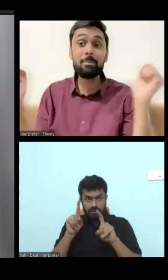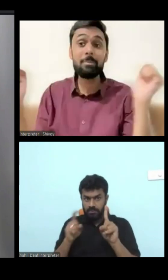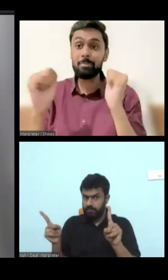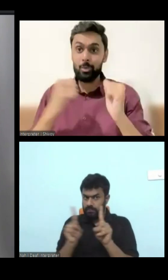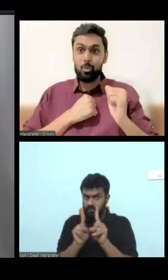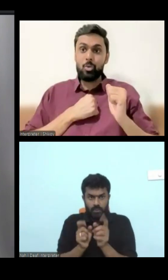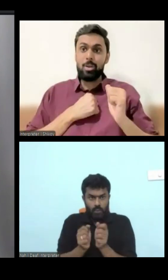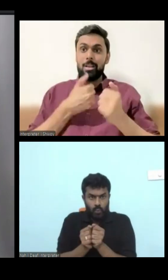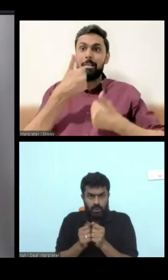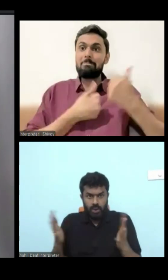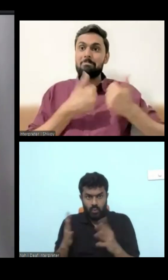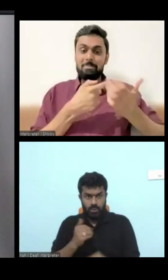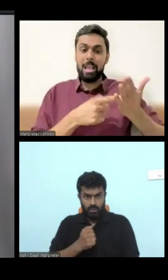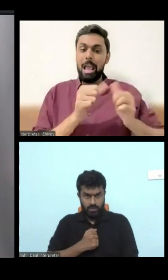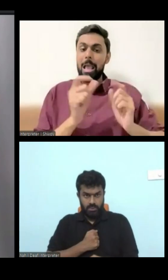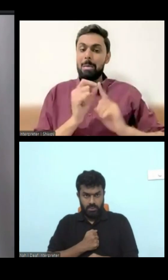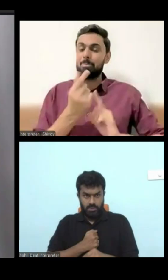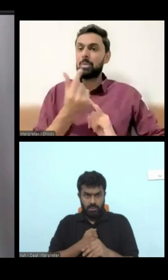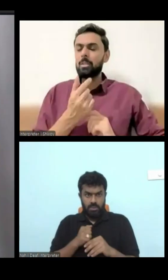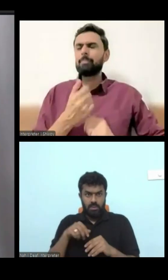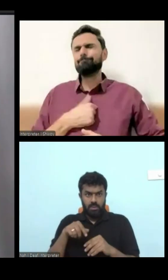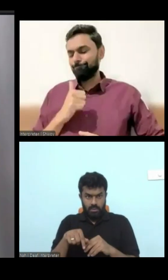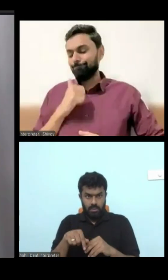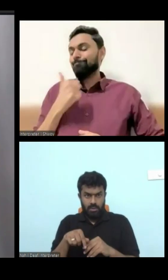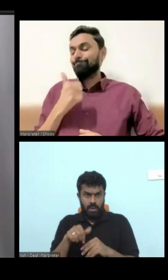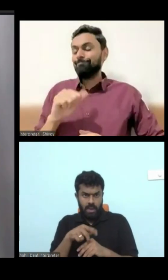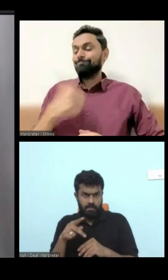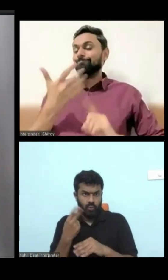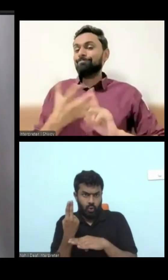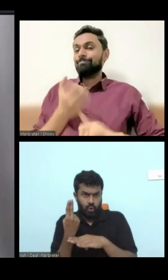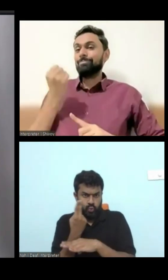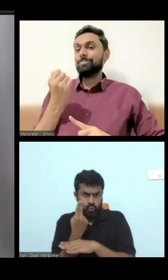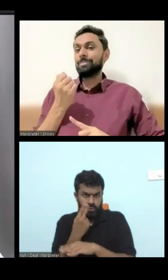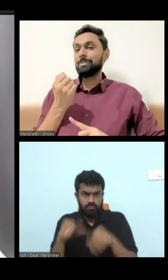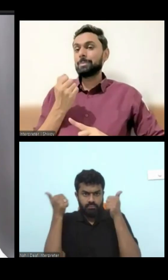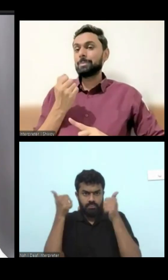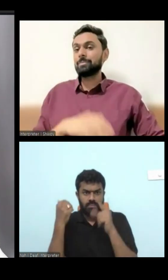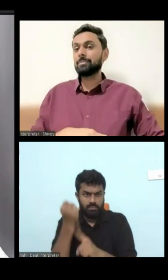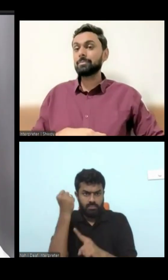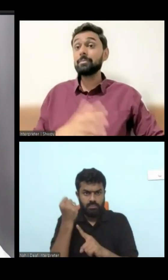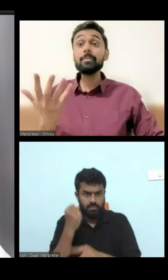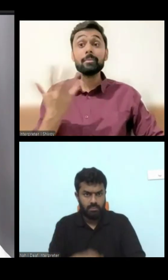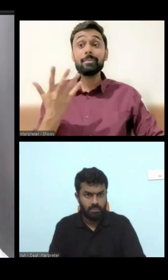And it's a very, very great achievement for us, especially because we made this platform